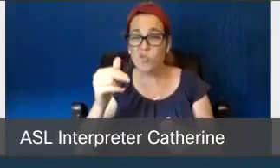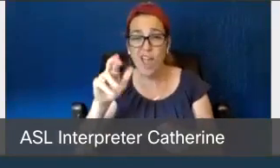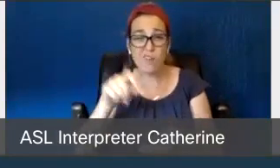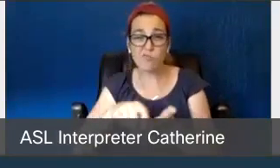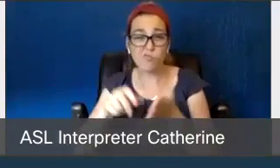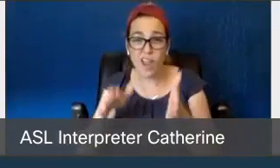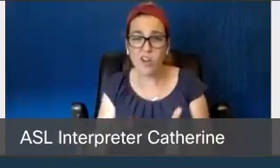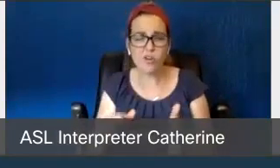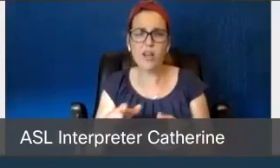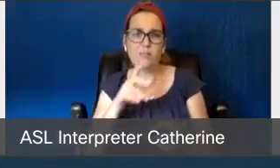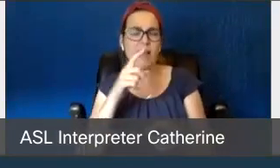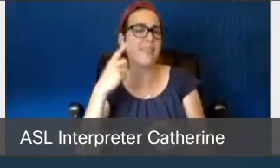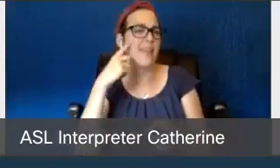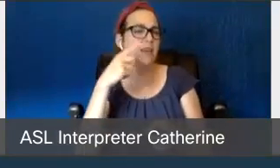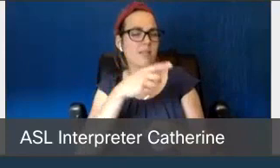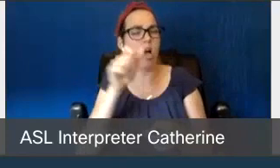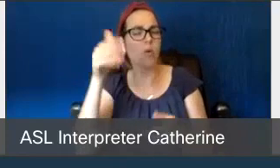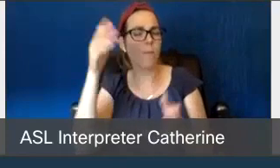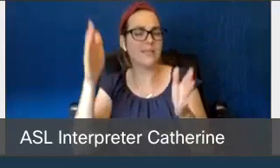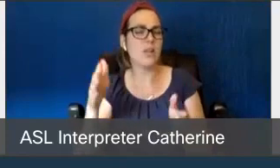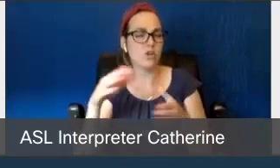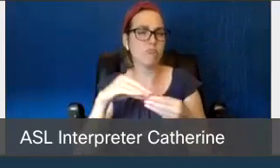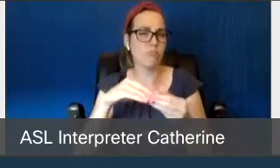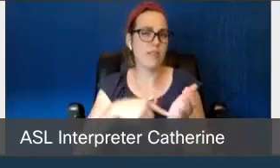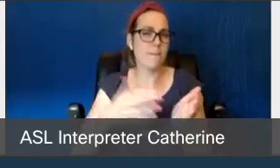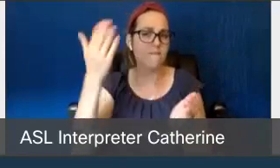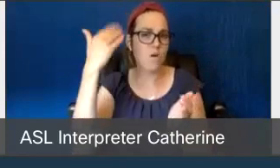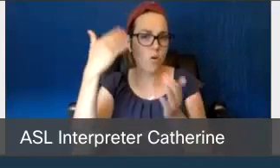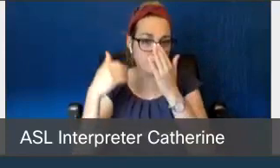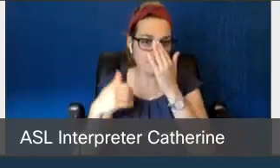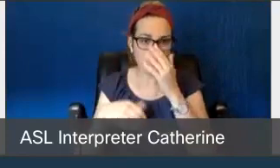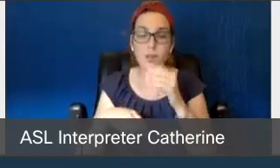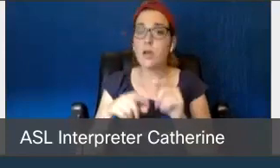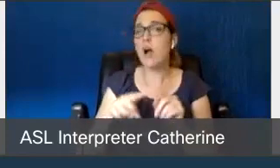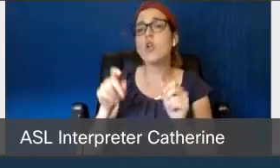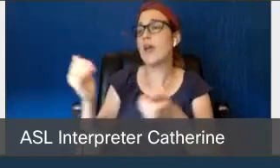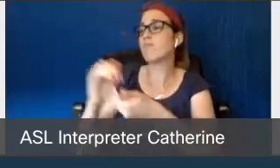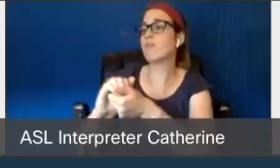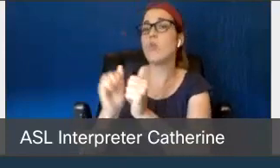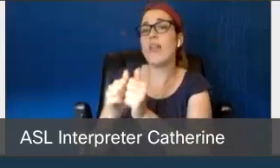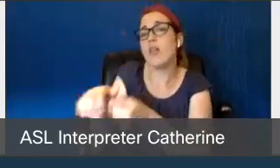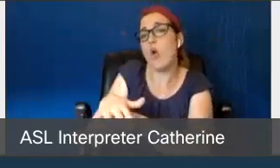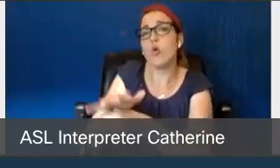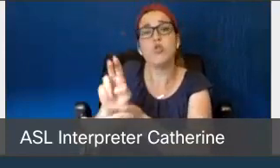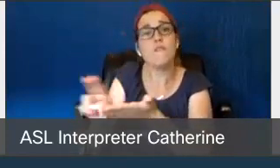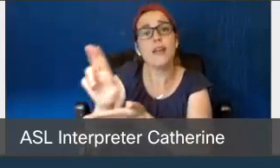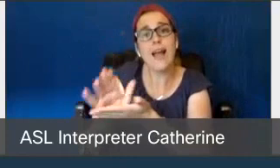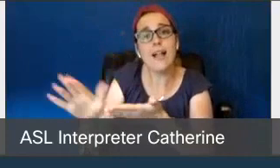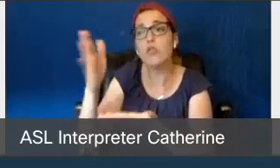talked about this earlier if not, it's in the materials, partner with local universities and colleges, they may have a passion or an interest in this